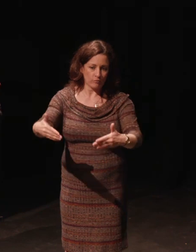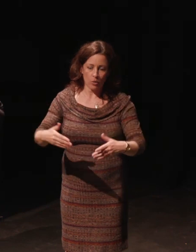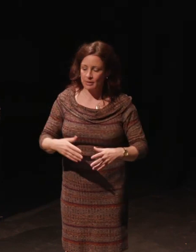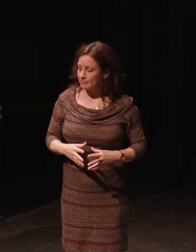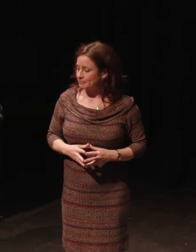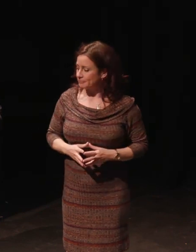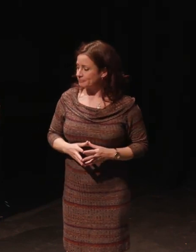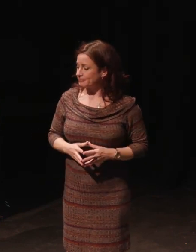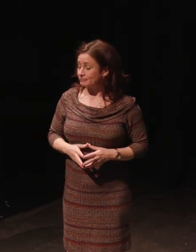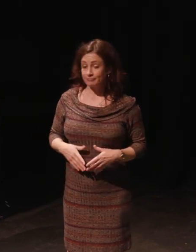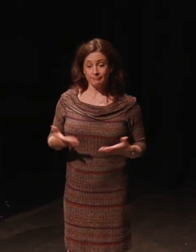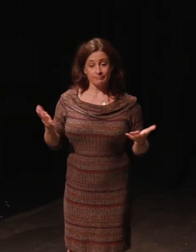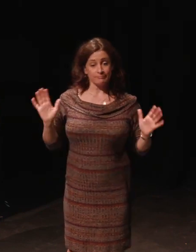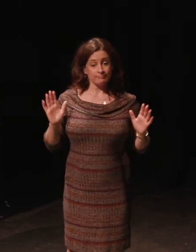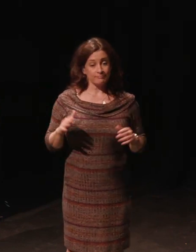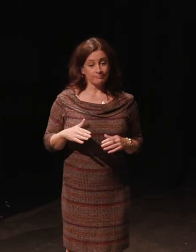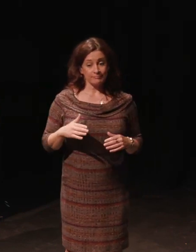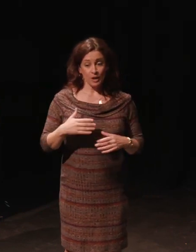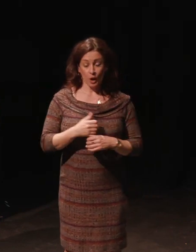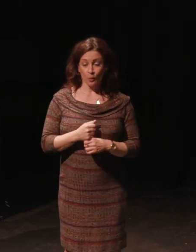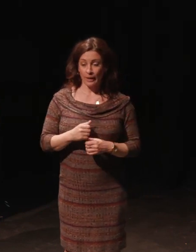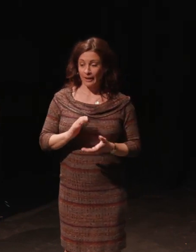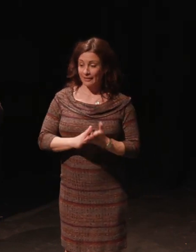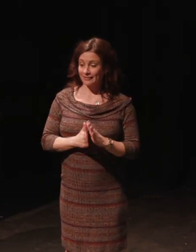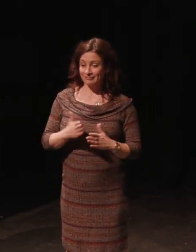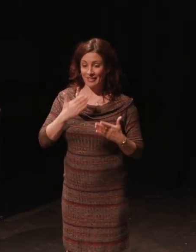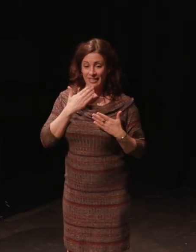So, that's that. That's the quick version of that. Thank you very much everybody.